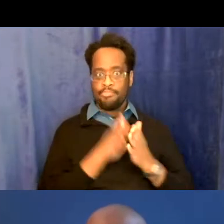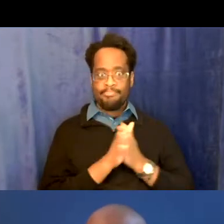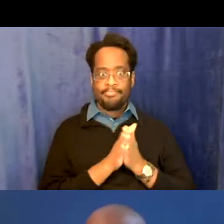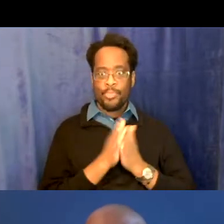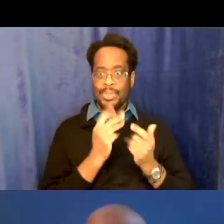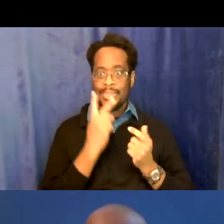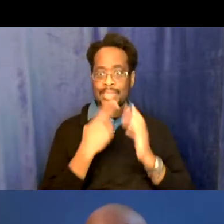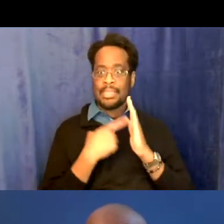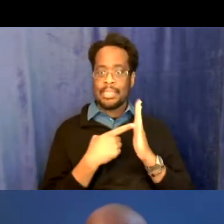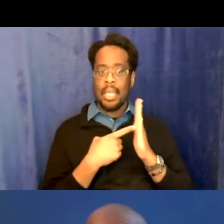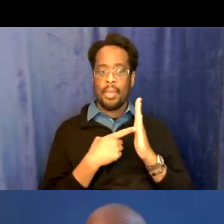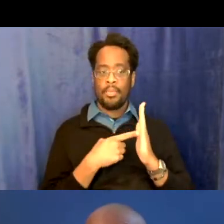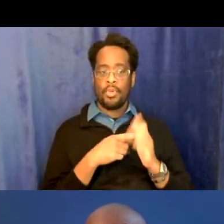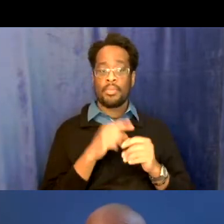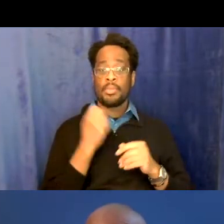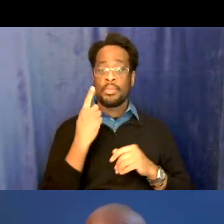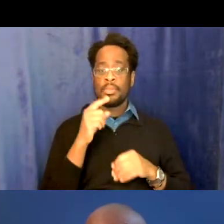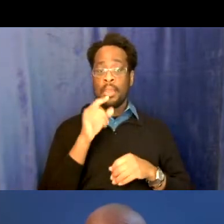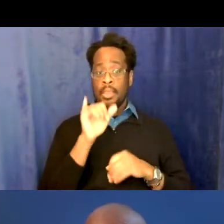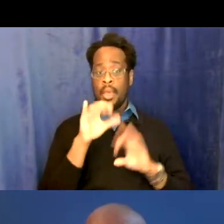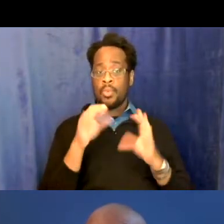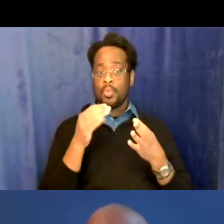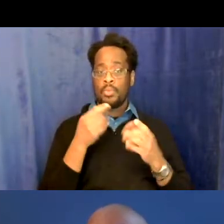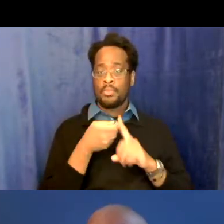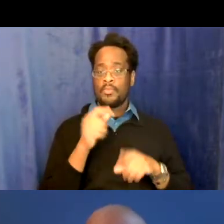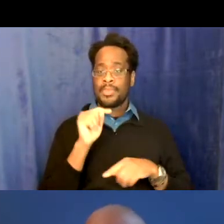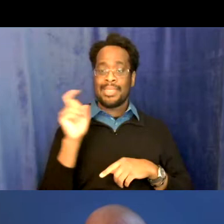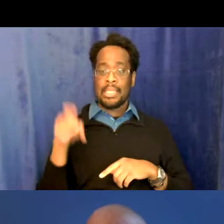So ,now I'm sure everyone is motivated to see some examples now with this group of